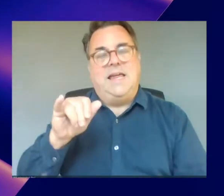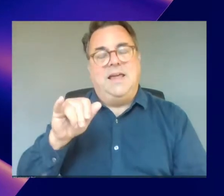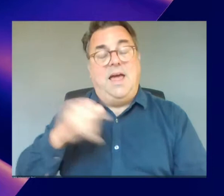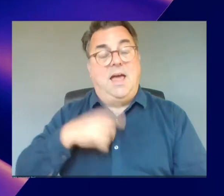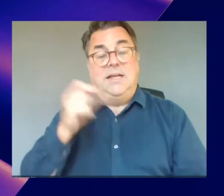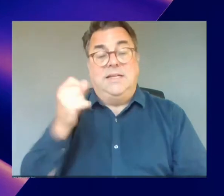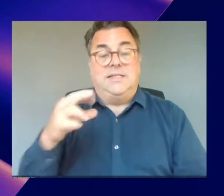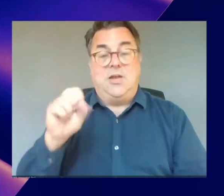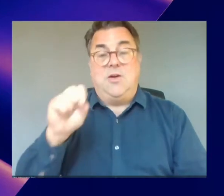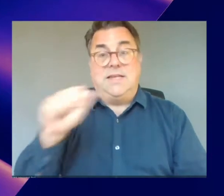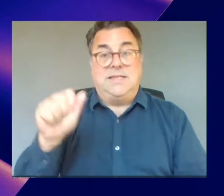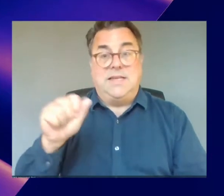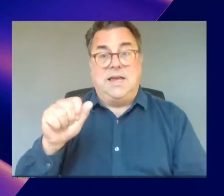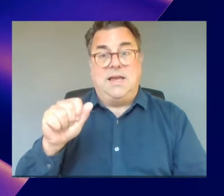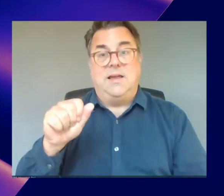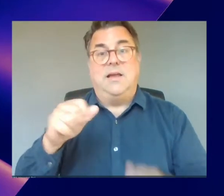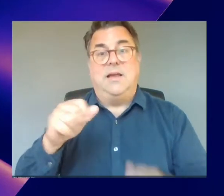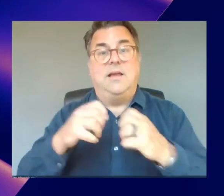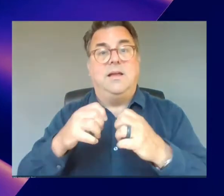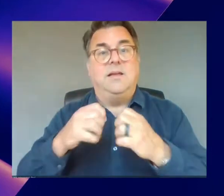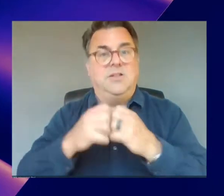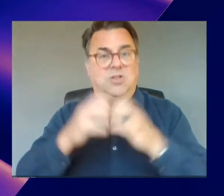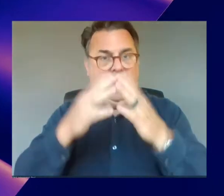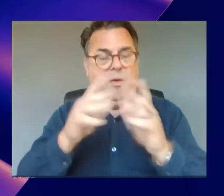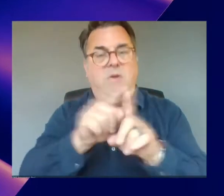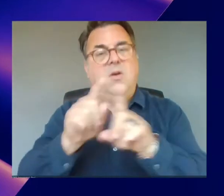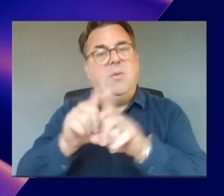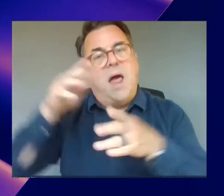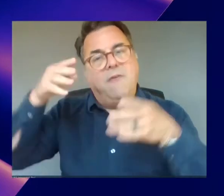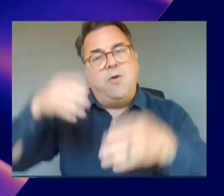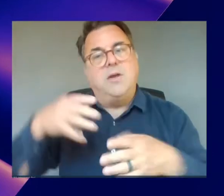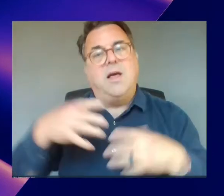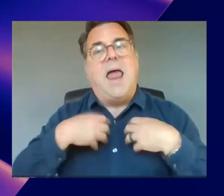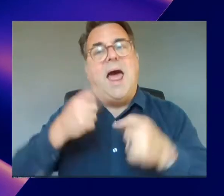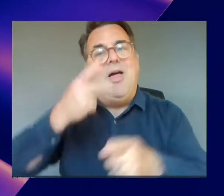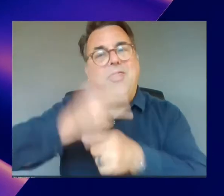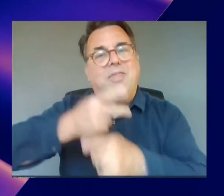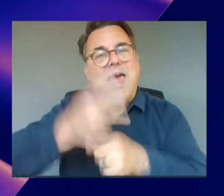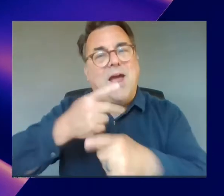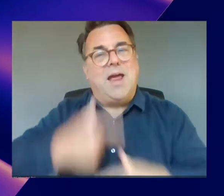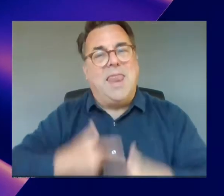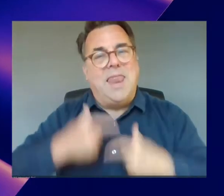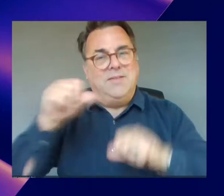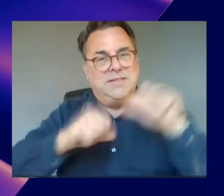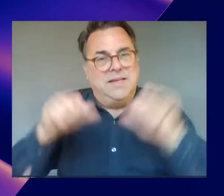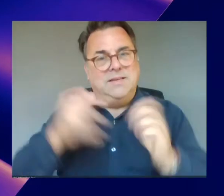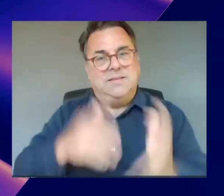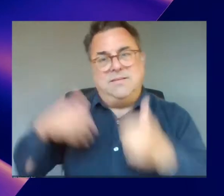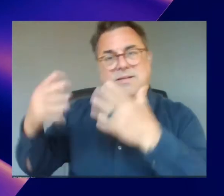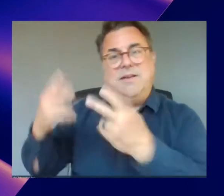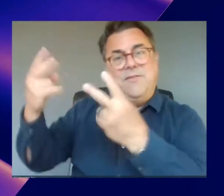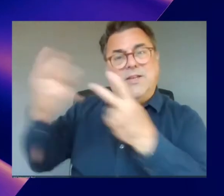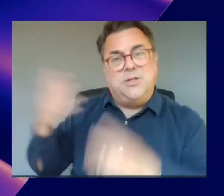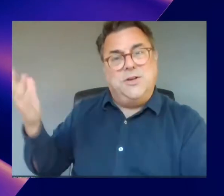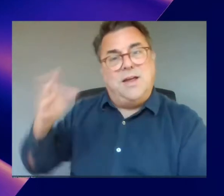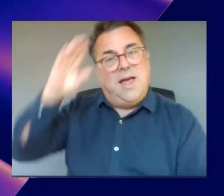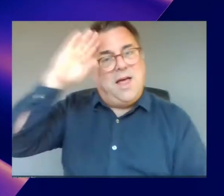and I'm in the Startup org as well, but I focus on healthcare and life sciences customers, and I'll pass it over to our guest today. Hello everybody, I'm Steve Rice.